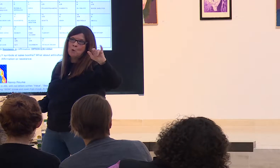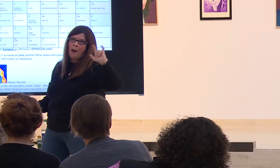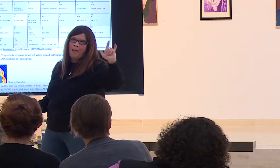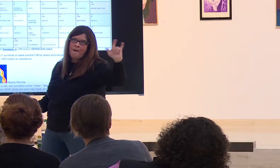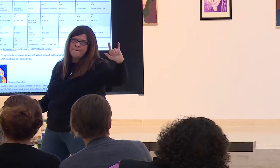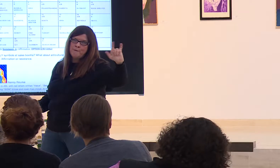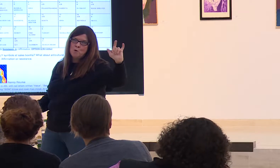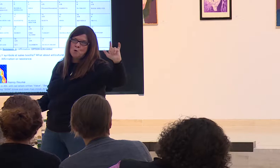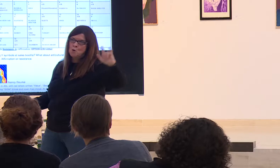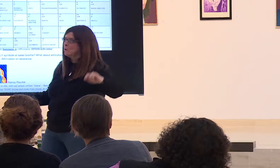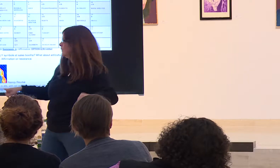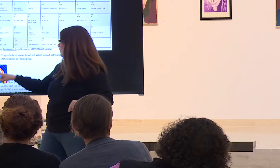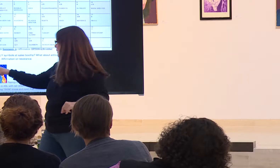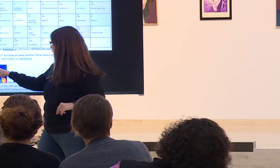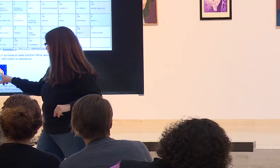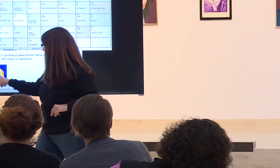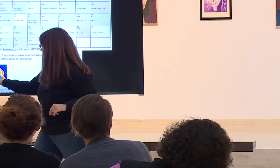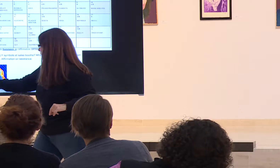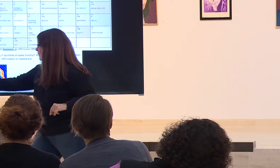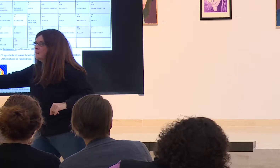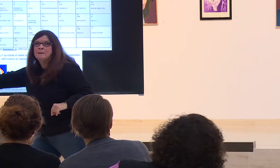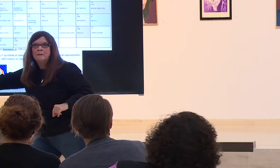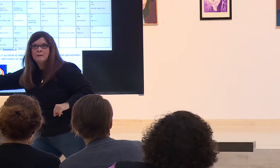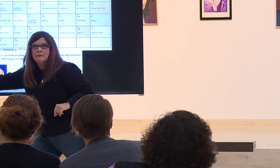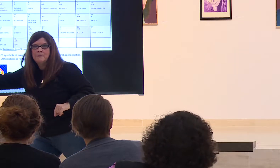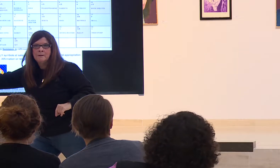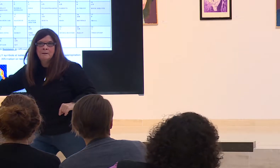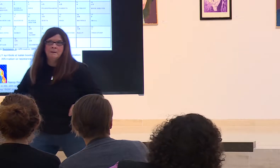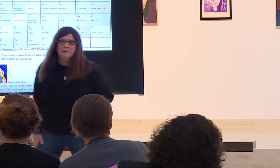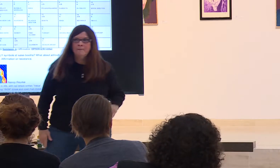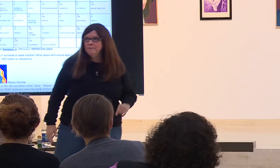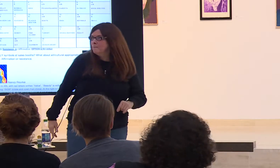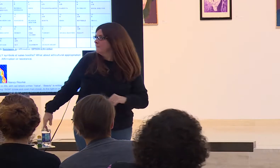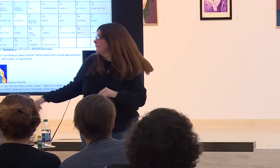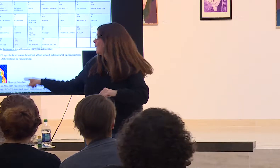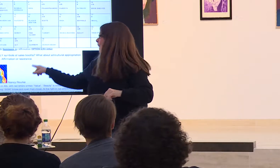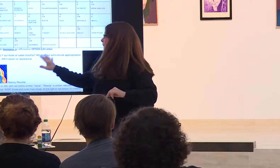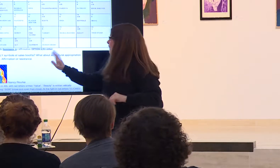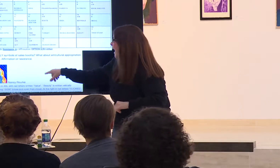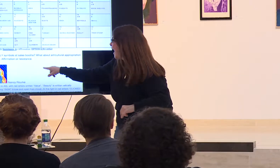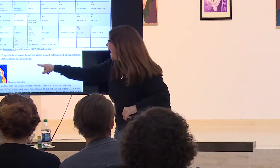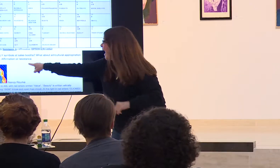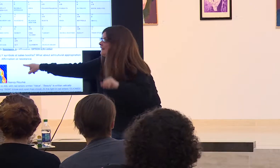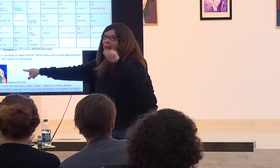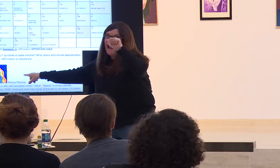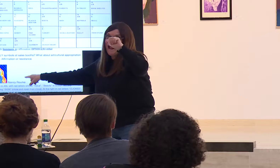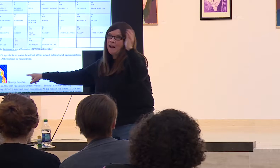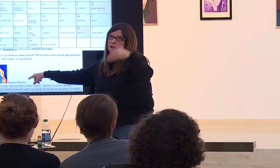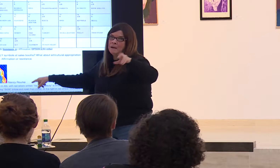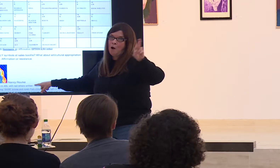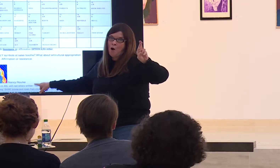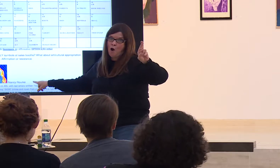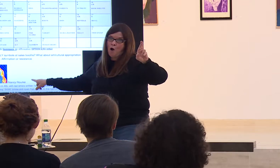Day 26 is ILY, "I love you" sign, and you can see examples that artists created,